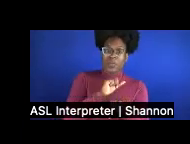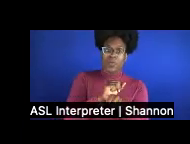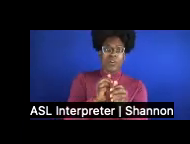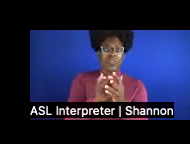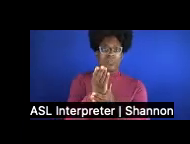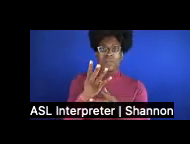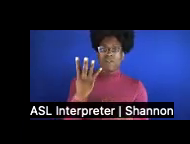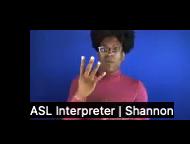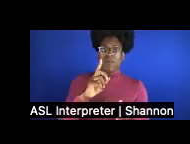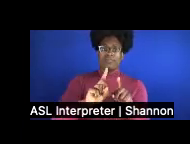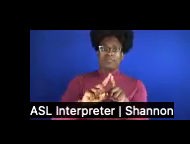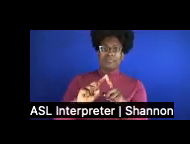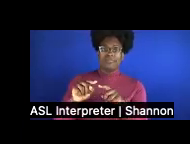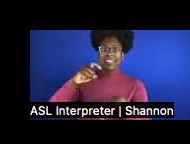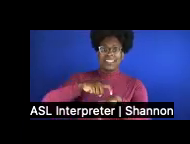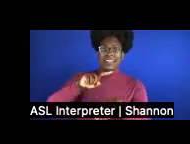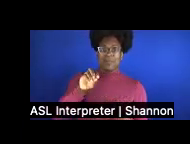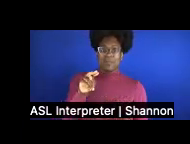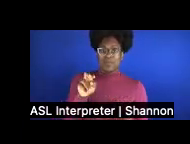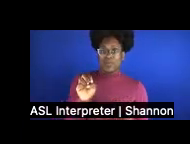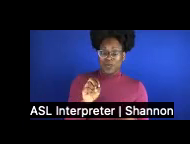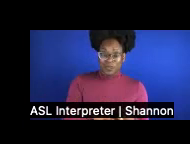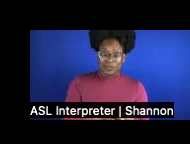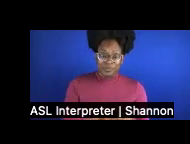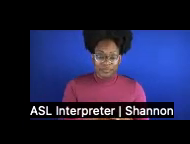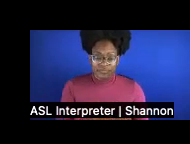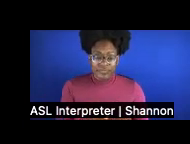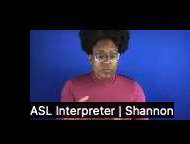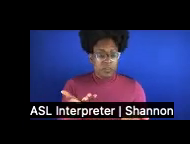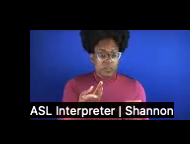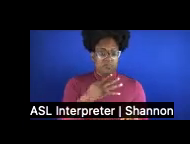Why have we started writing and communication e-tutoring for these